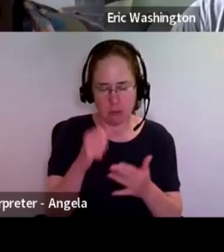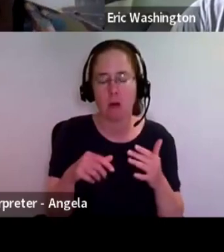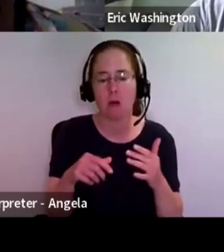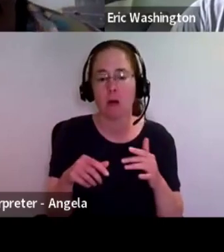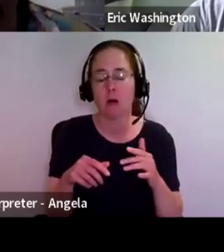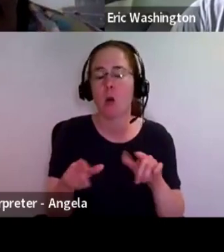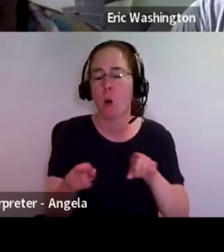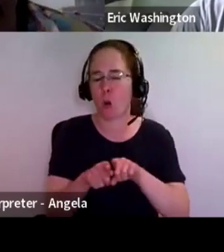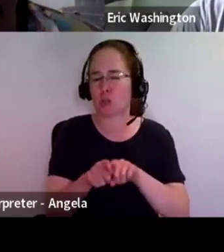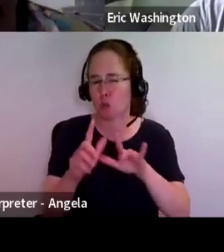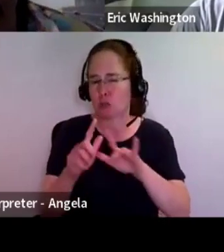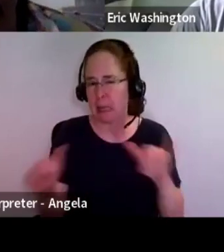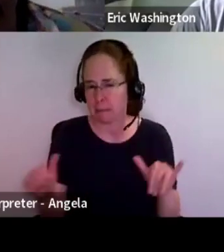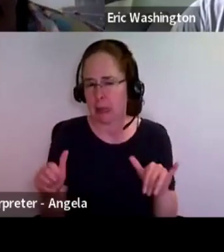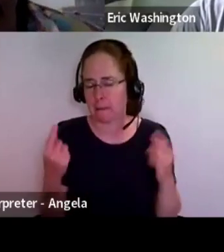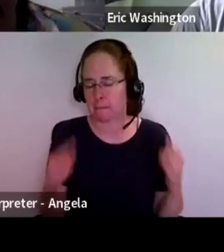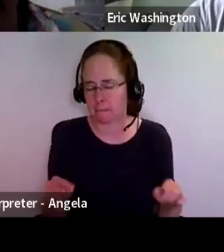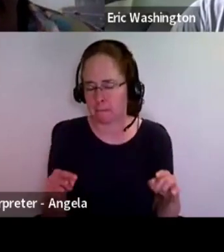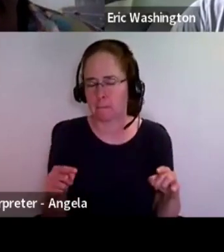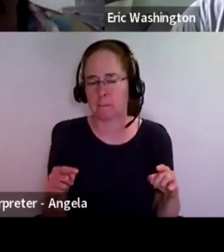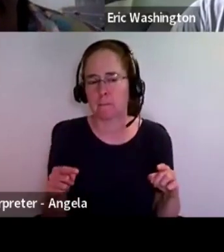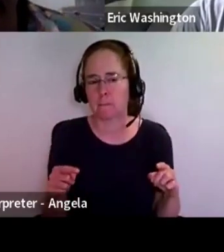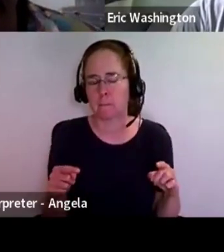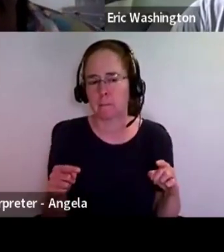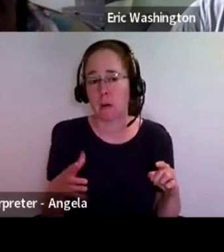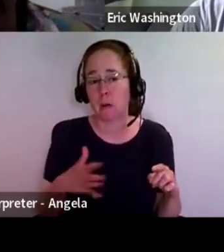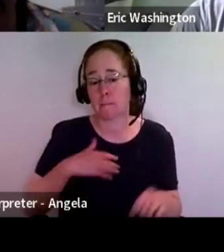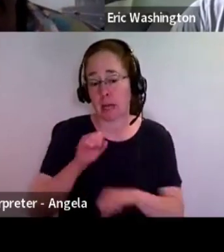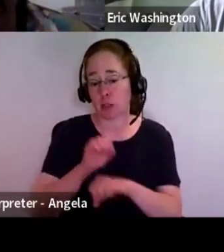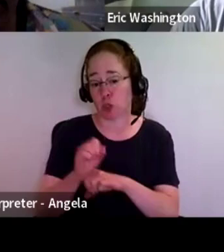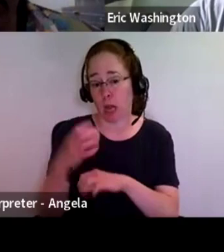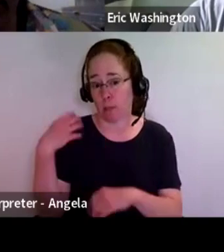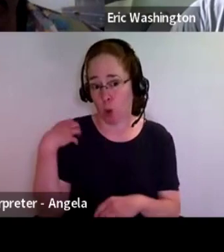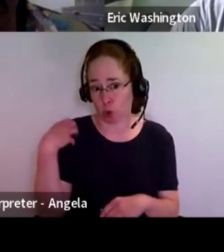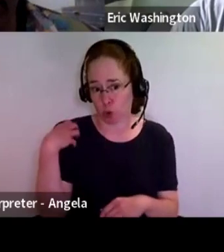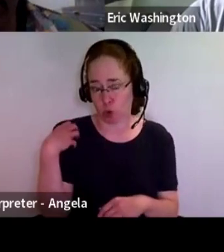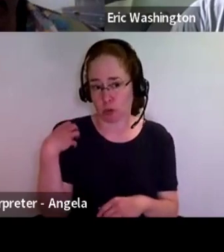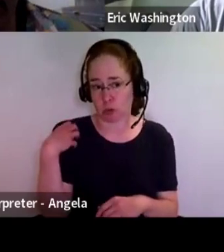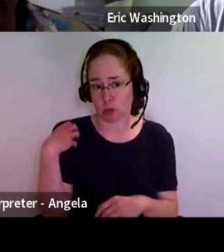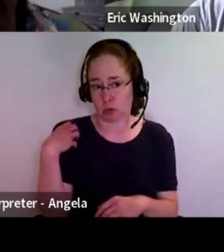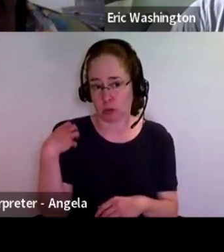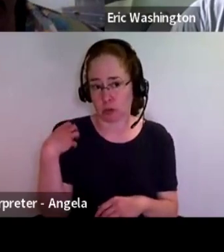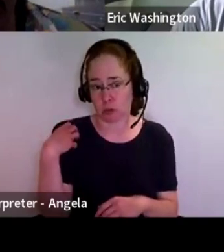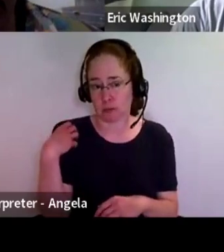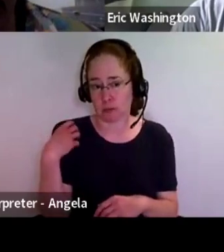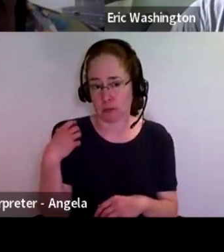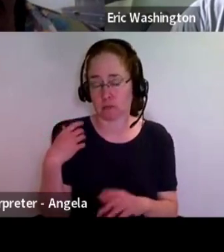time too, that my job coach, basically, I applied to become